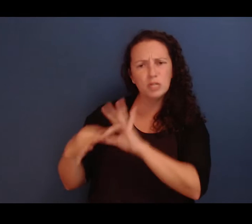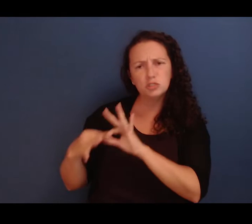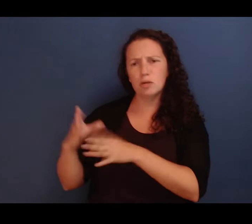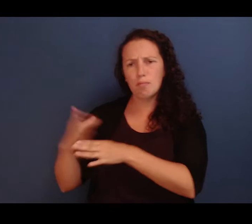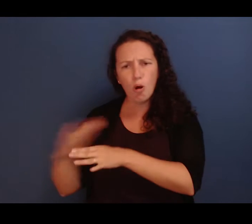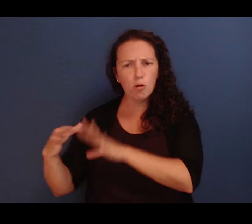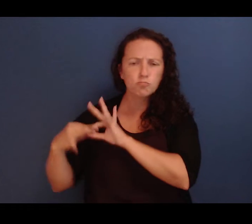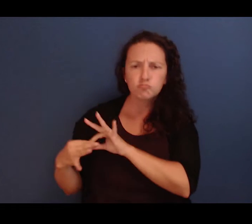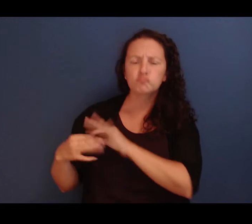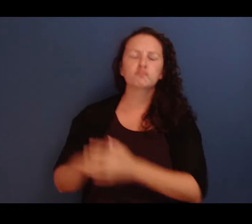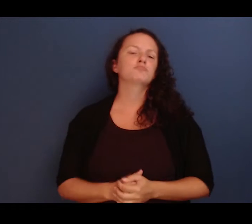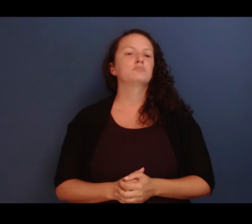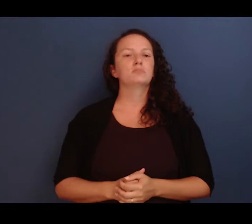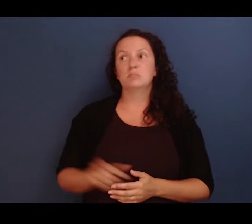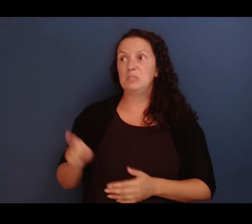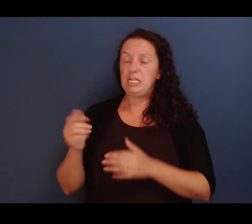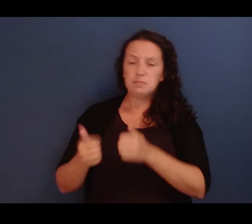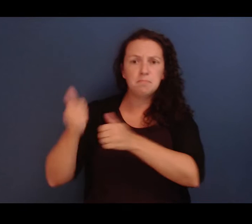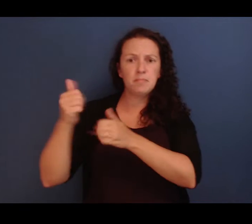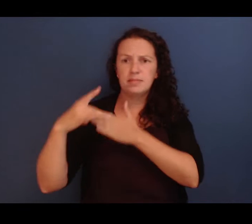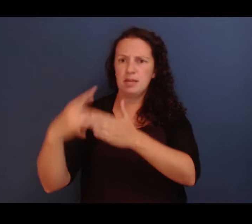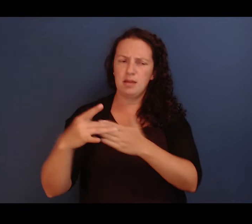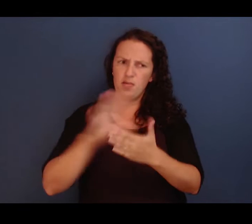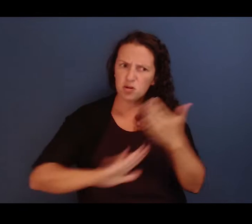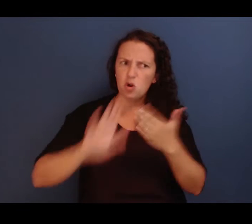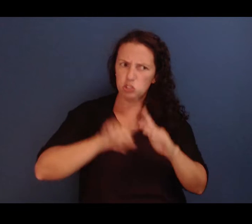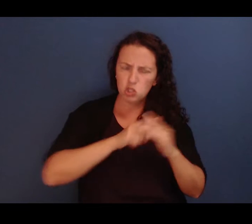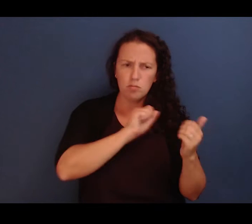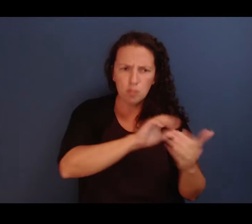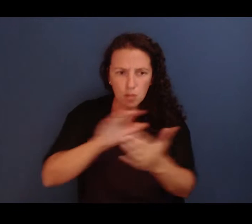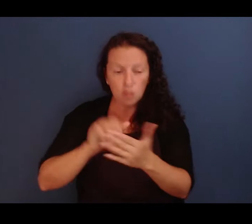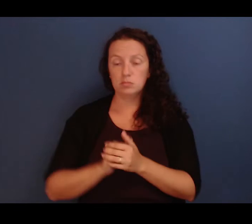Under his leadership, the college has engaged in so many important undertakings; from donated